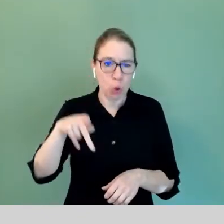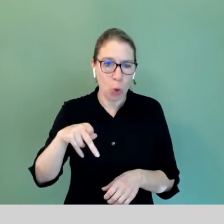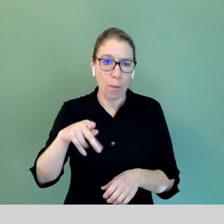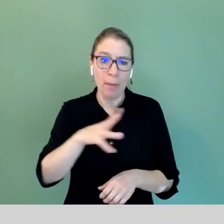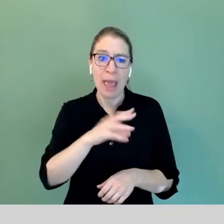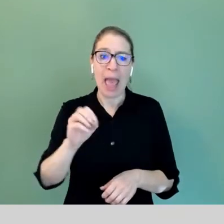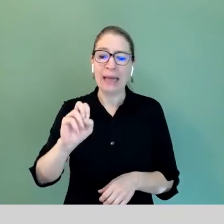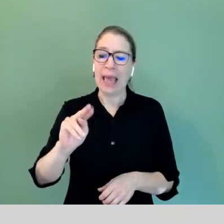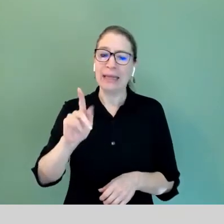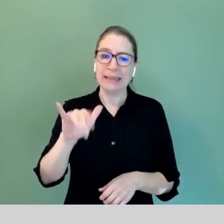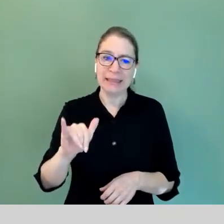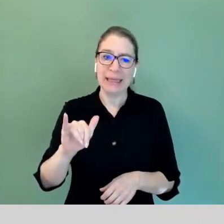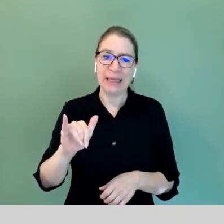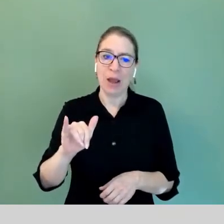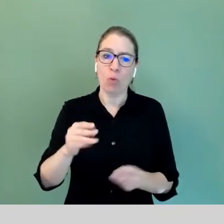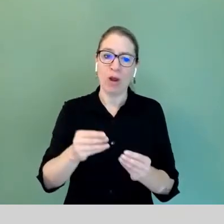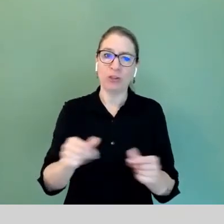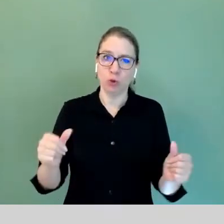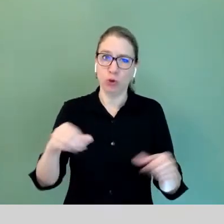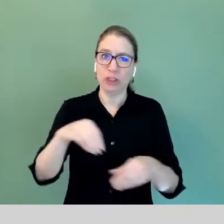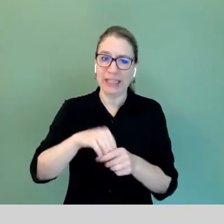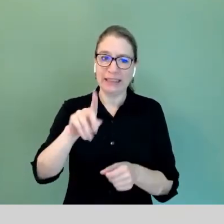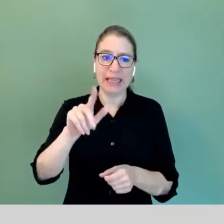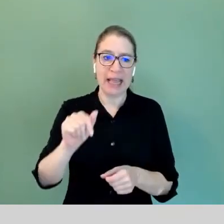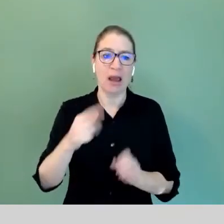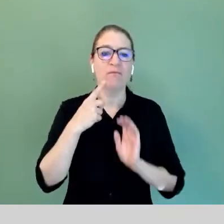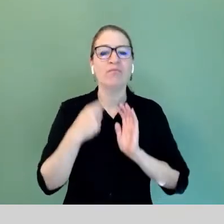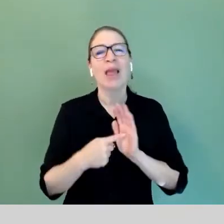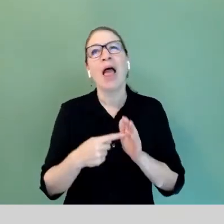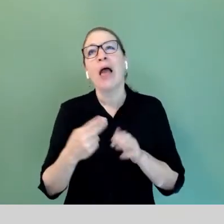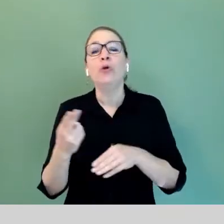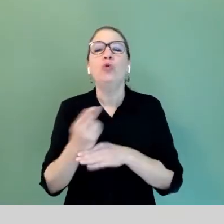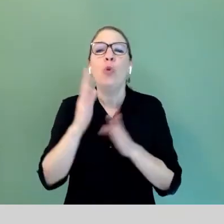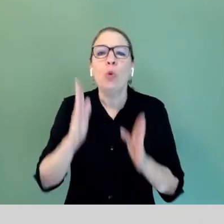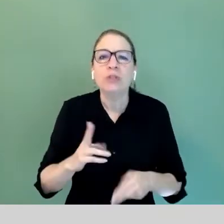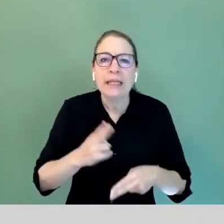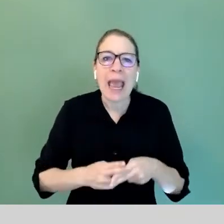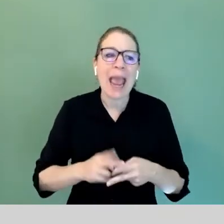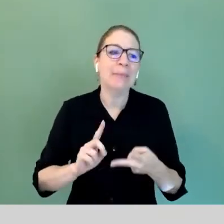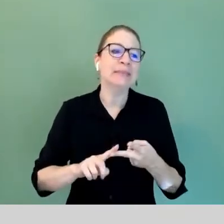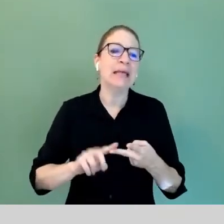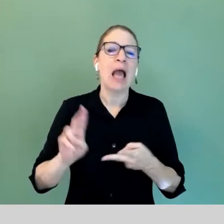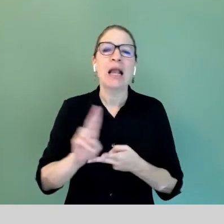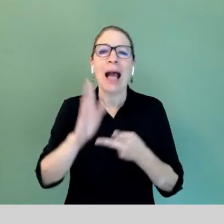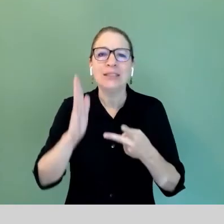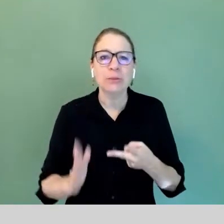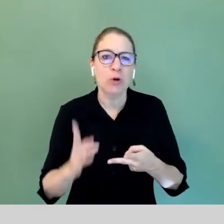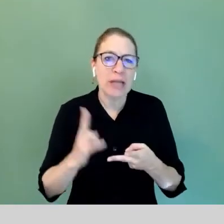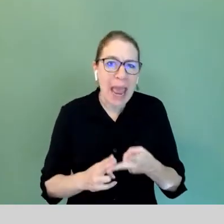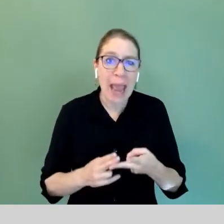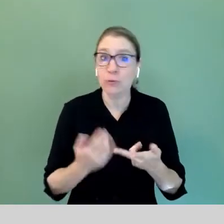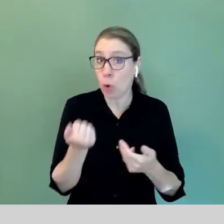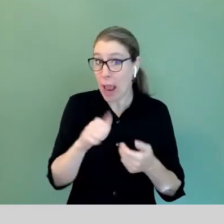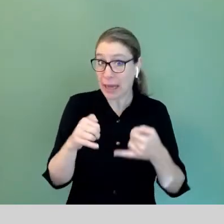So you can imagine if you have for example usernames, customer names, or any kind of string values in your data